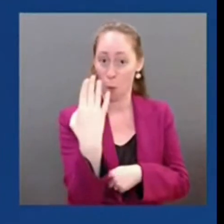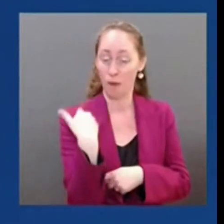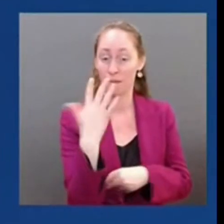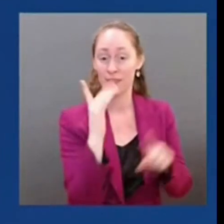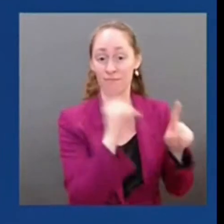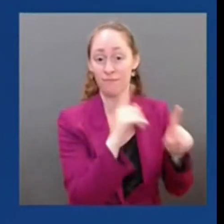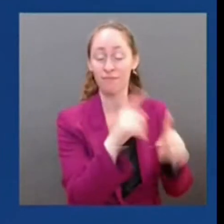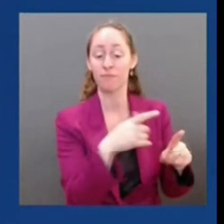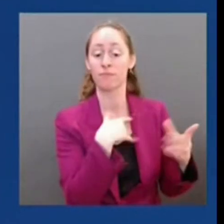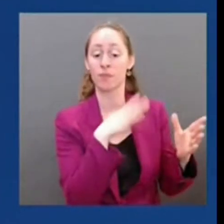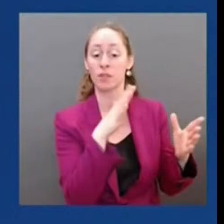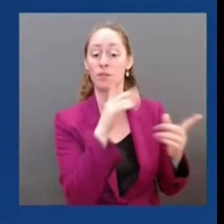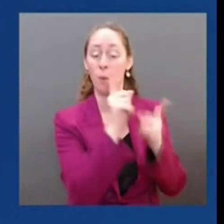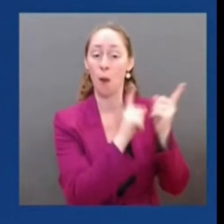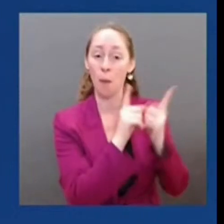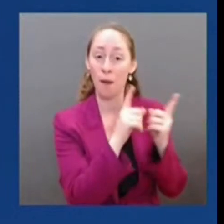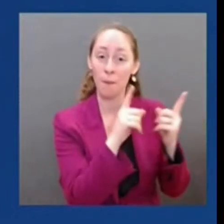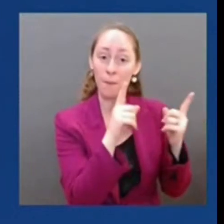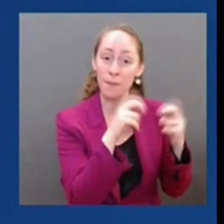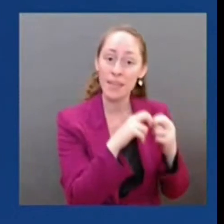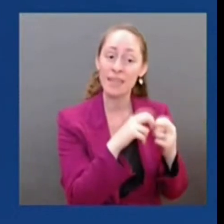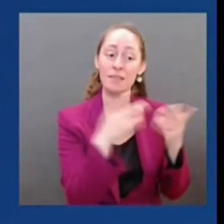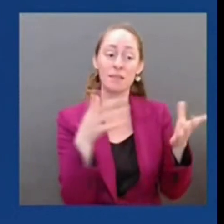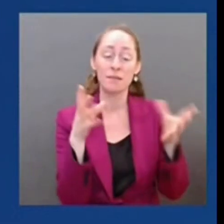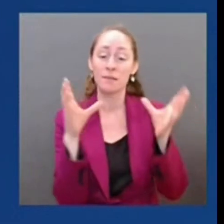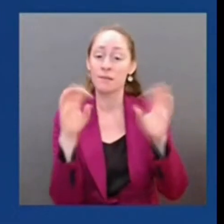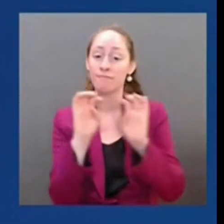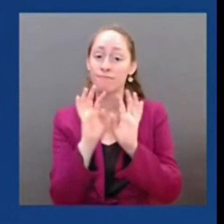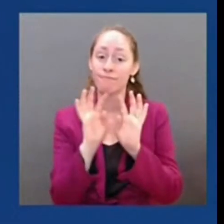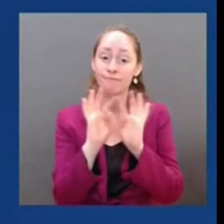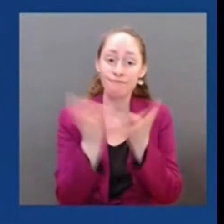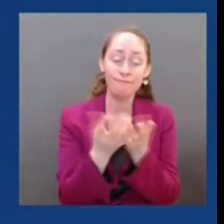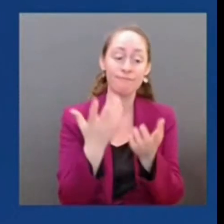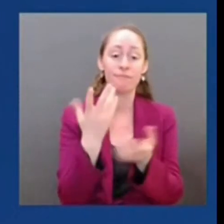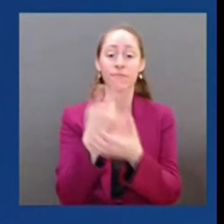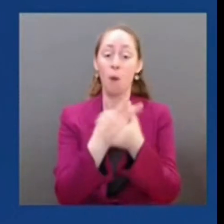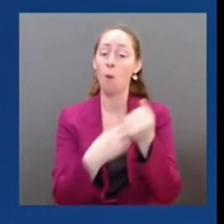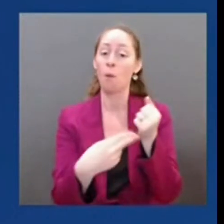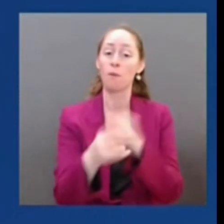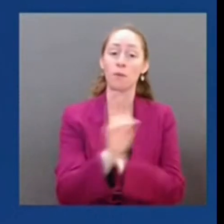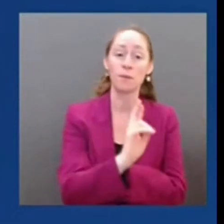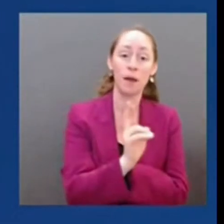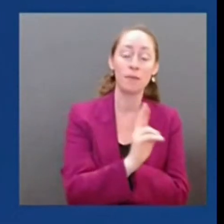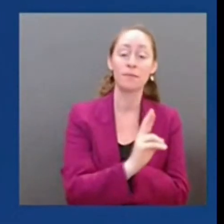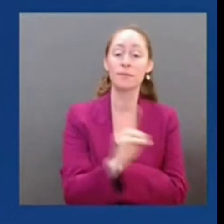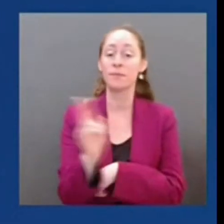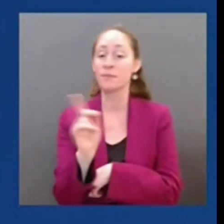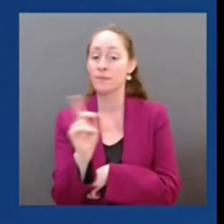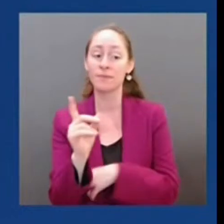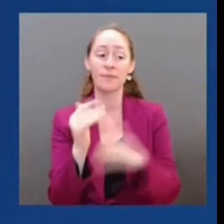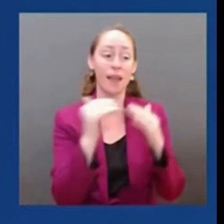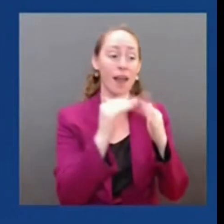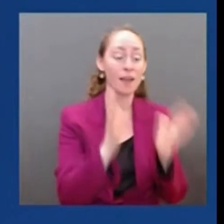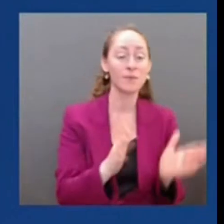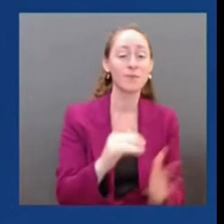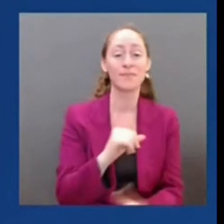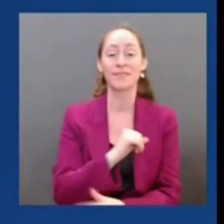WHEN I THINK ABOUT MY ONE-ON- ONE MEETINGS AND MY SMALL GROUP MEETINGS I MET WITH MORE REPUBLICANS THAN DEMOCRATS AND